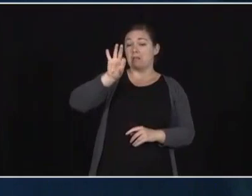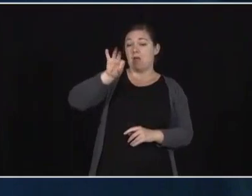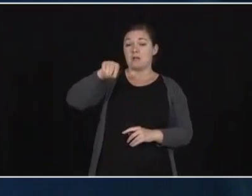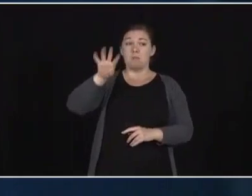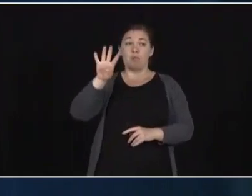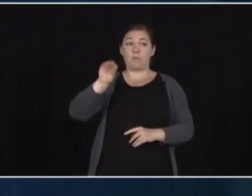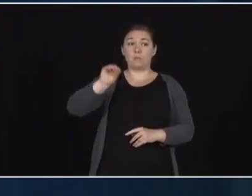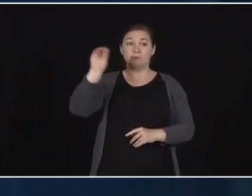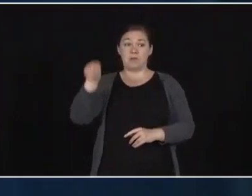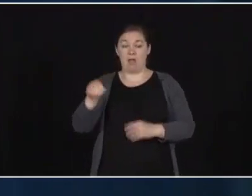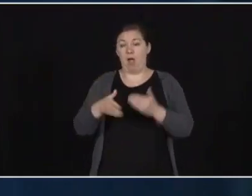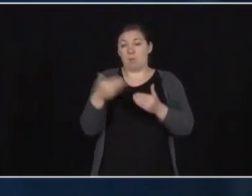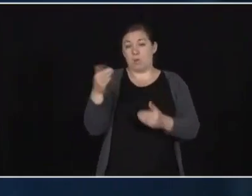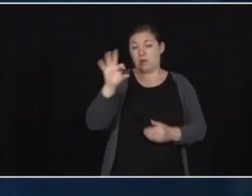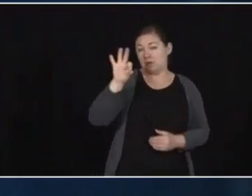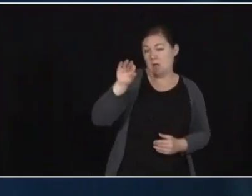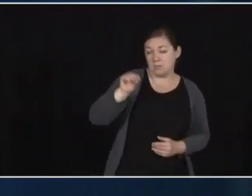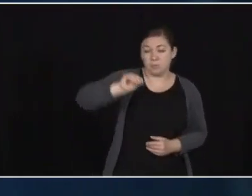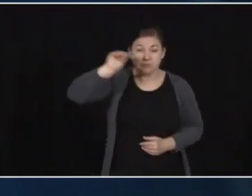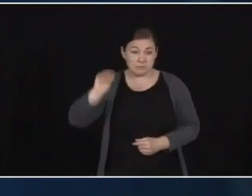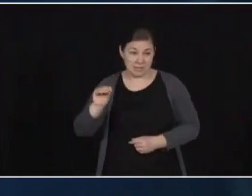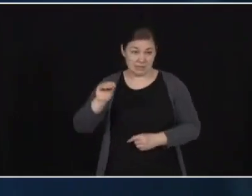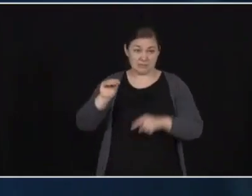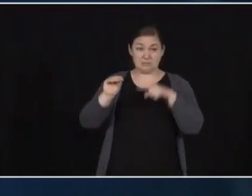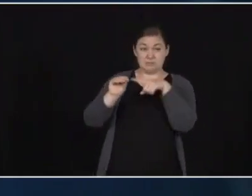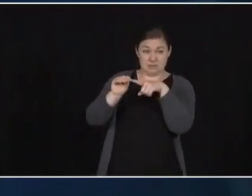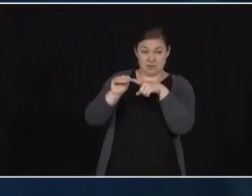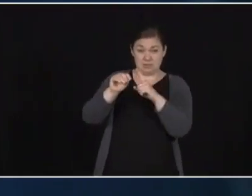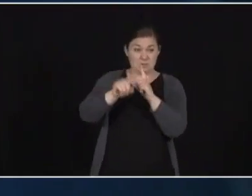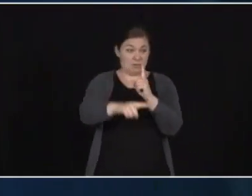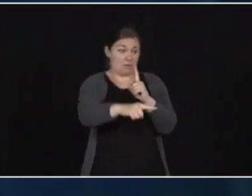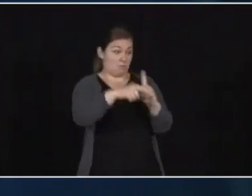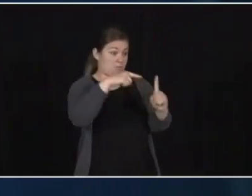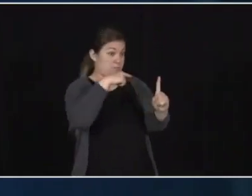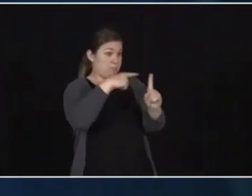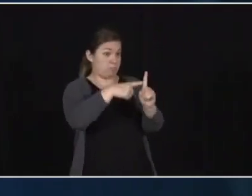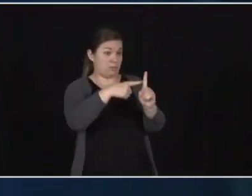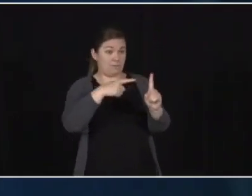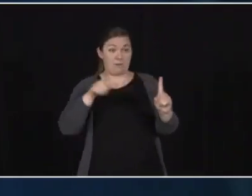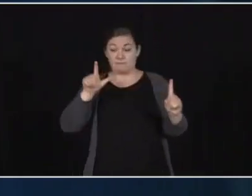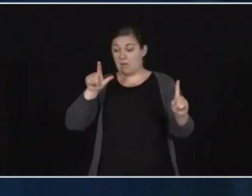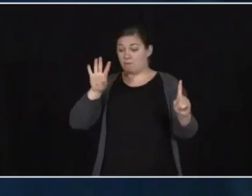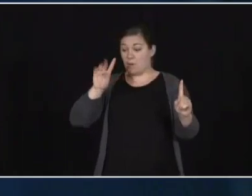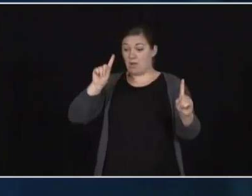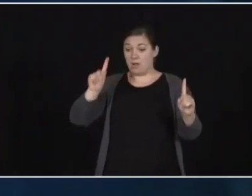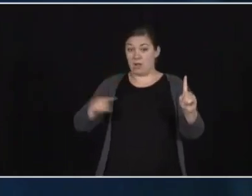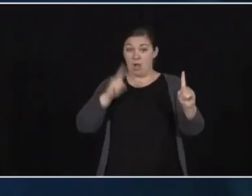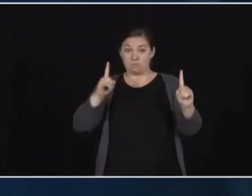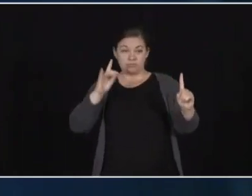to the public health units 89% or 89.4 which can be rounded up to 90% of new cases have been reached within 24 hours.